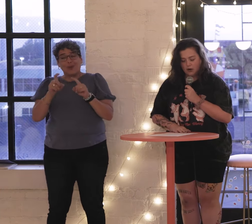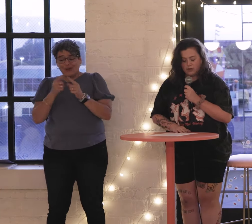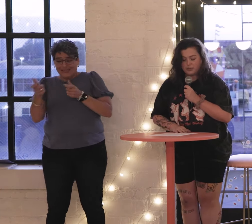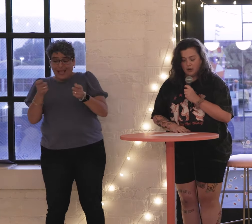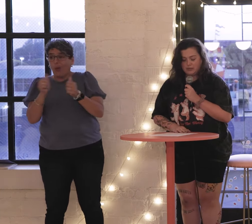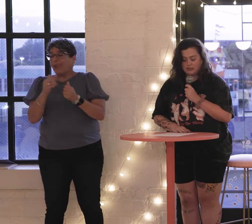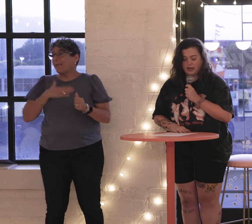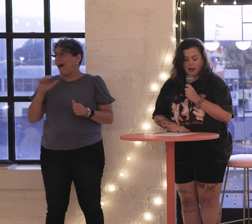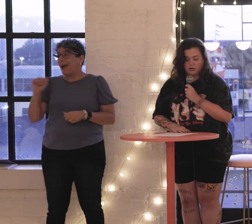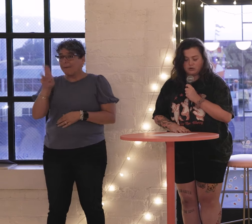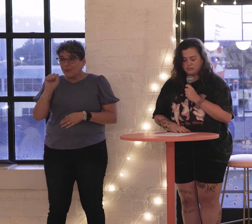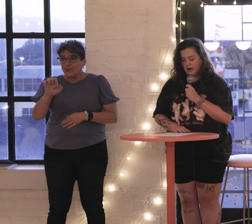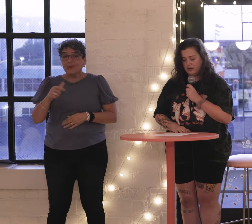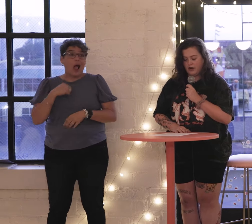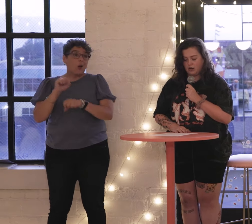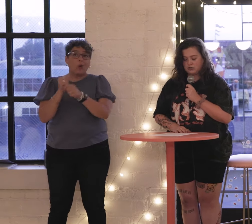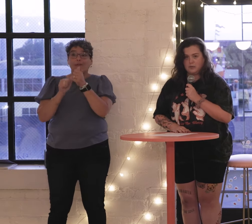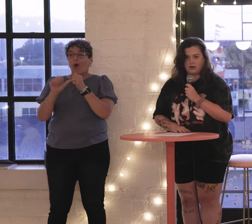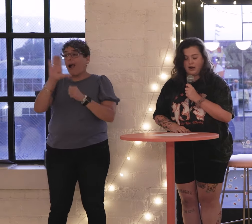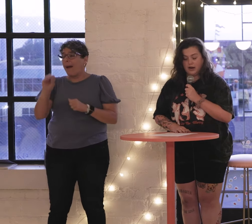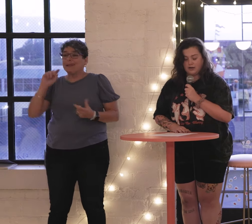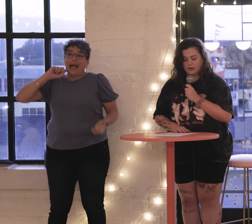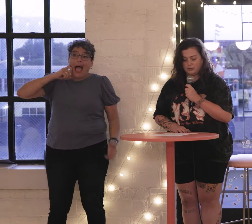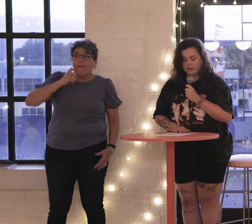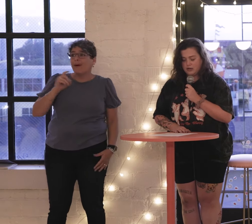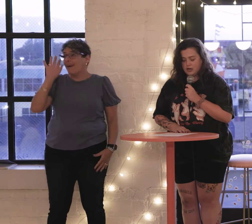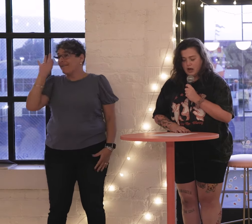I've worked with companies like Apple, Firefox, Spotify, and Android.